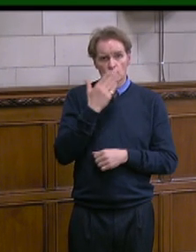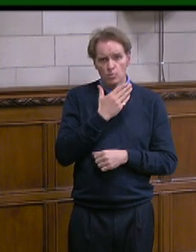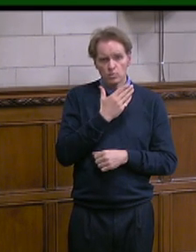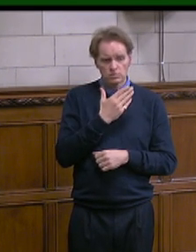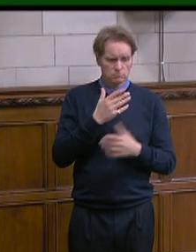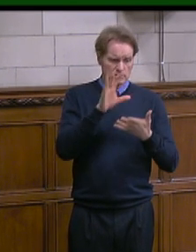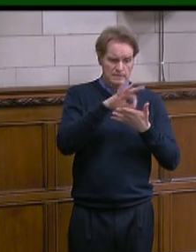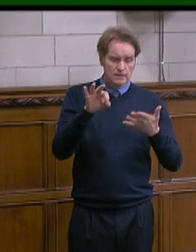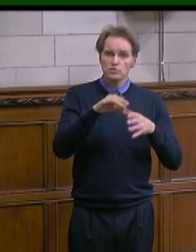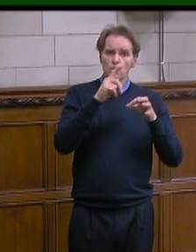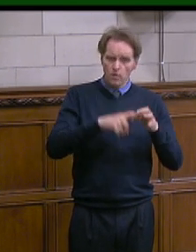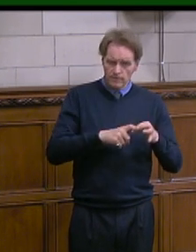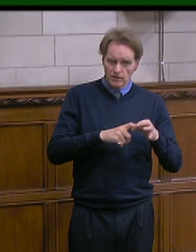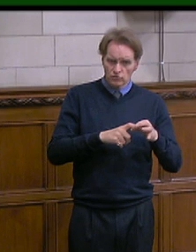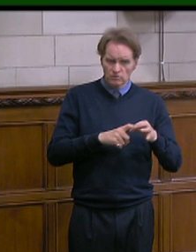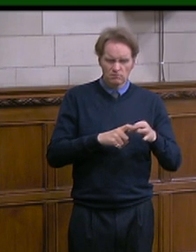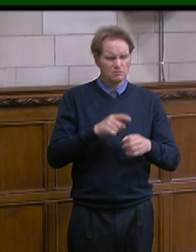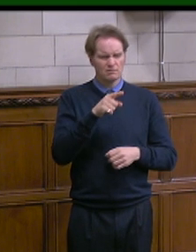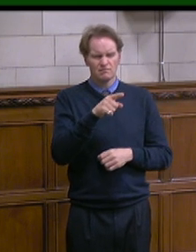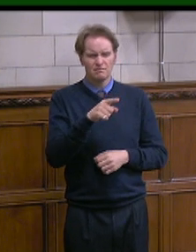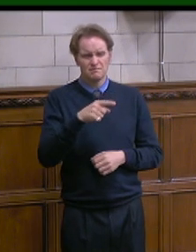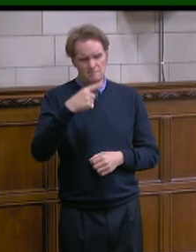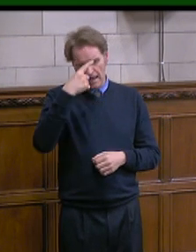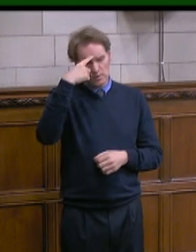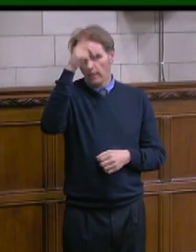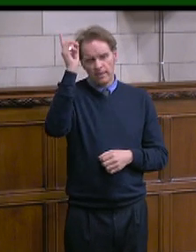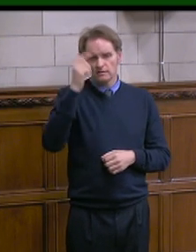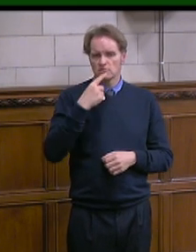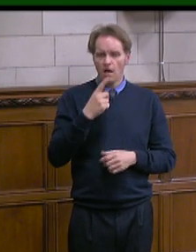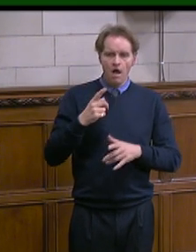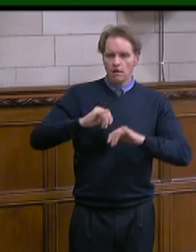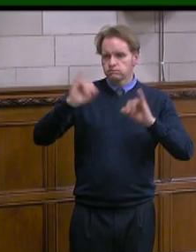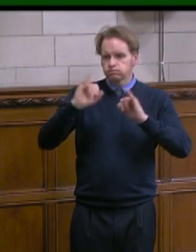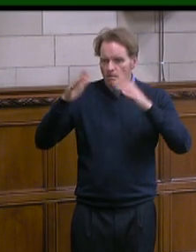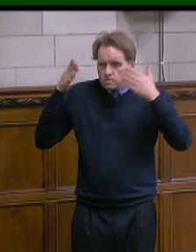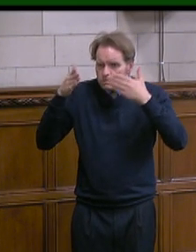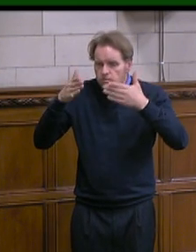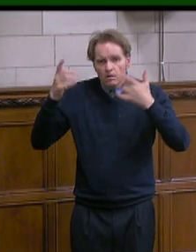I do not accept the caricature of our school system described by the hon. Member for Kingston upon Hull West and Hessle (Emma Hardy). The school curriculum is very wide.